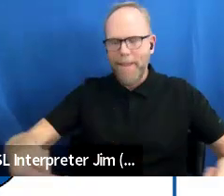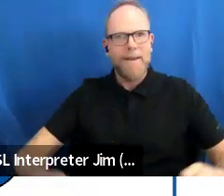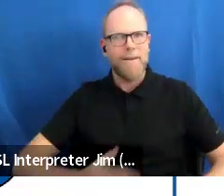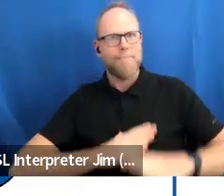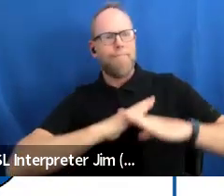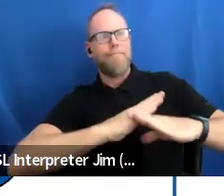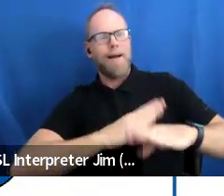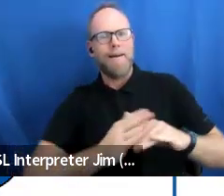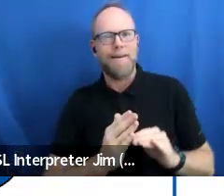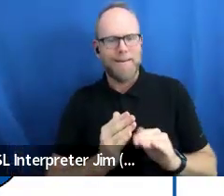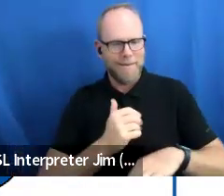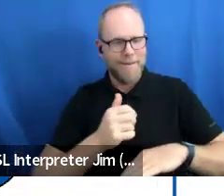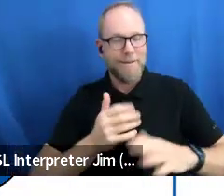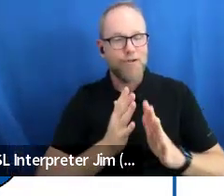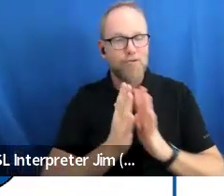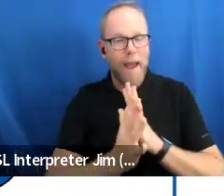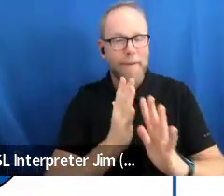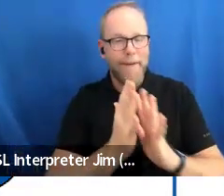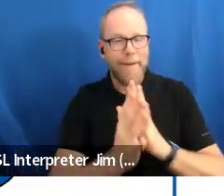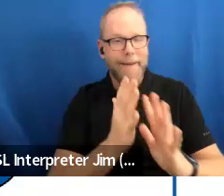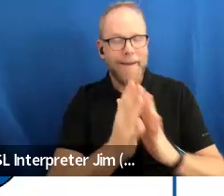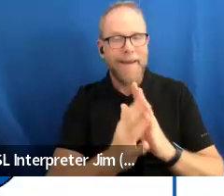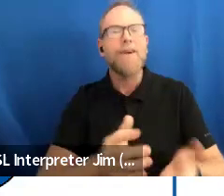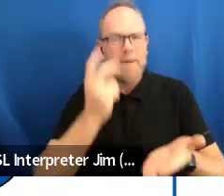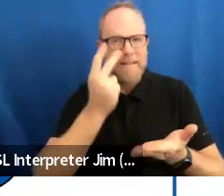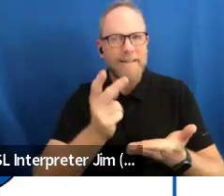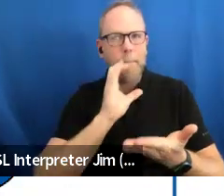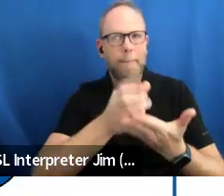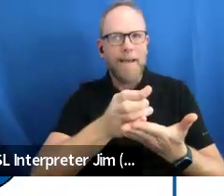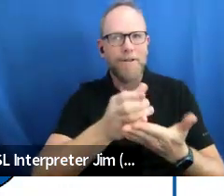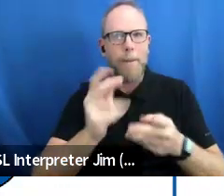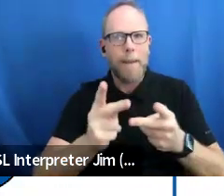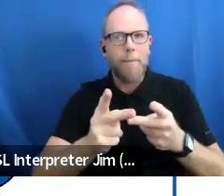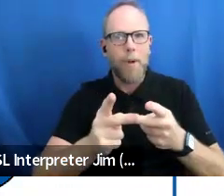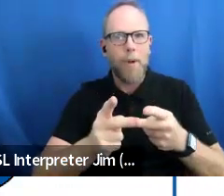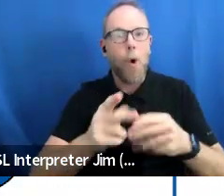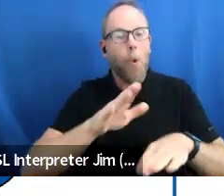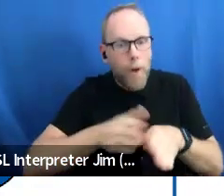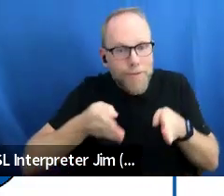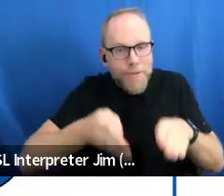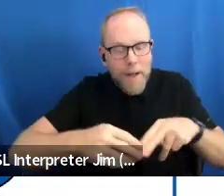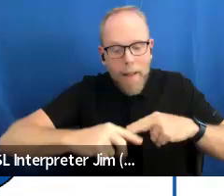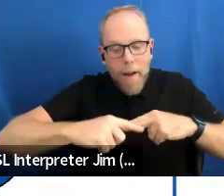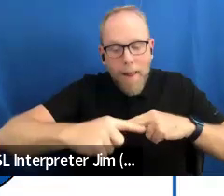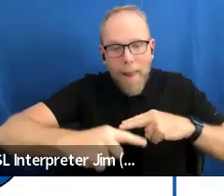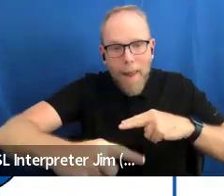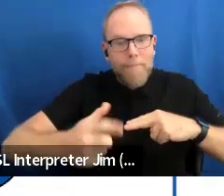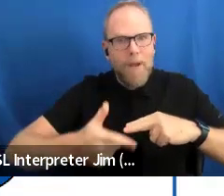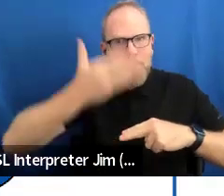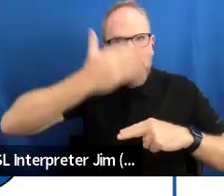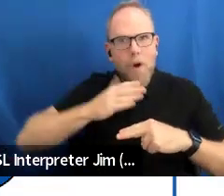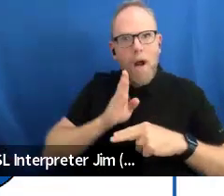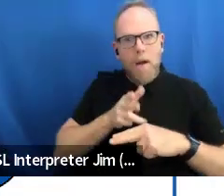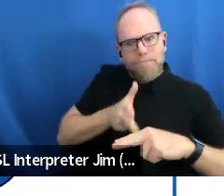on the street in front of a big city bus. And it also -- the bus has some signs under